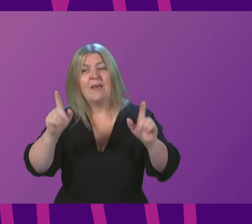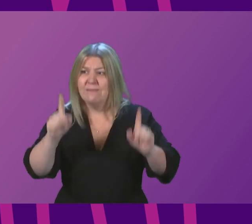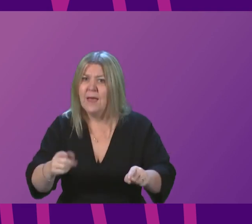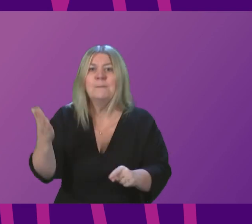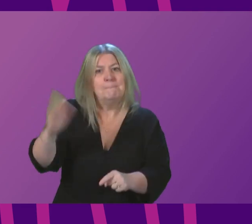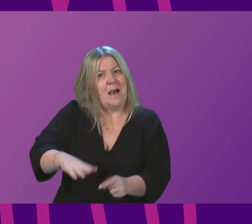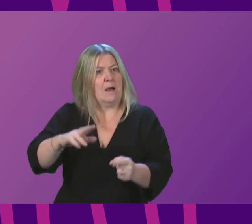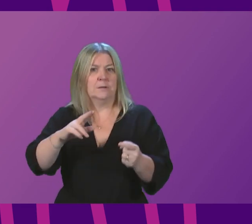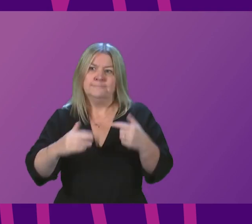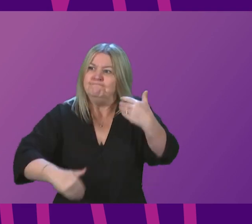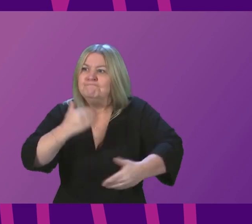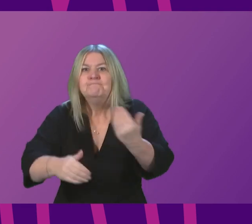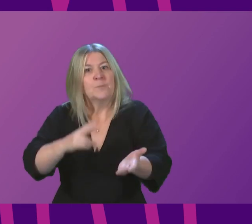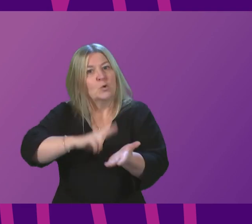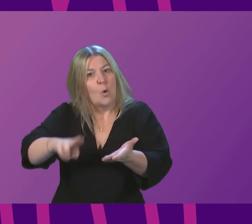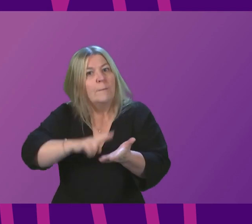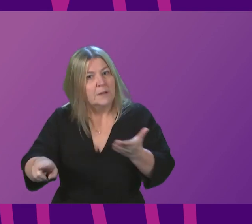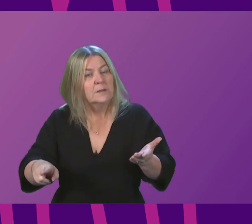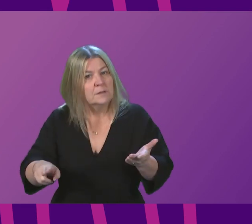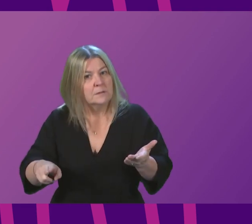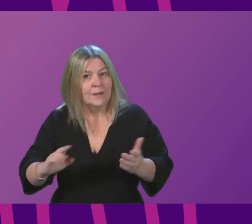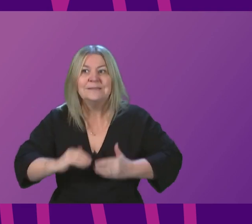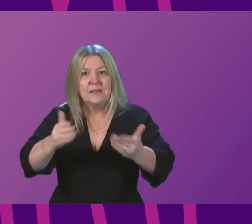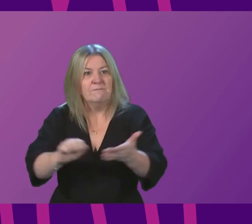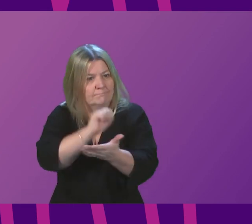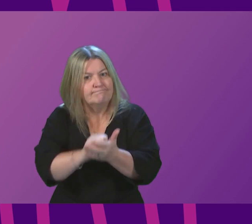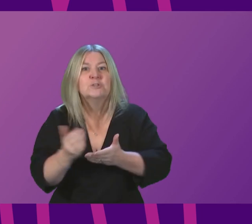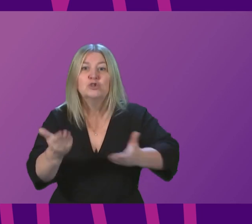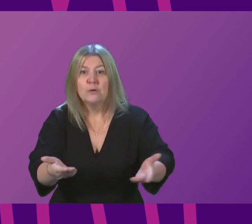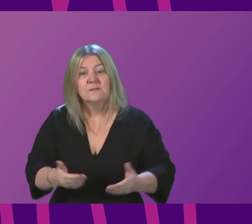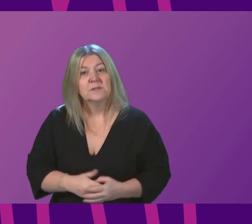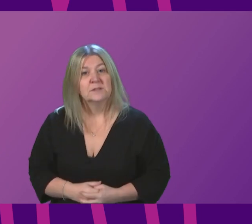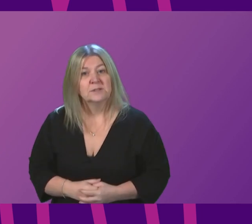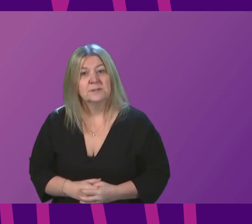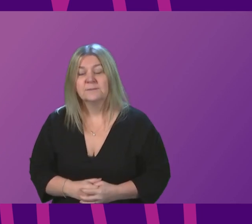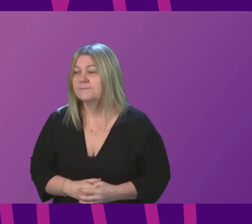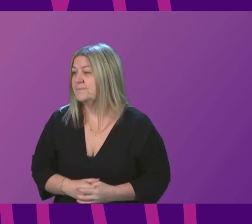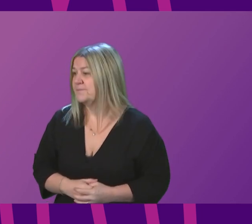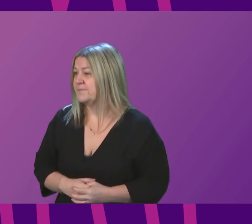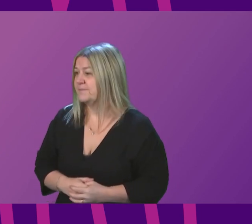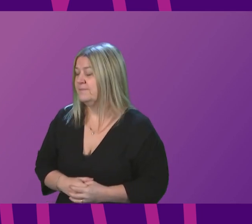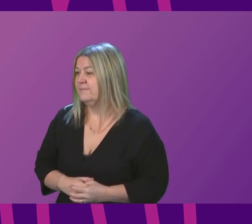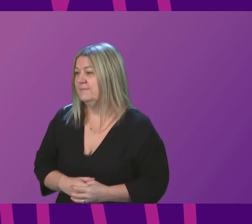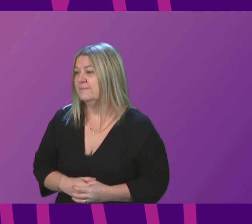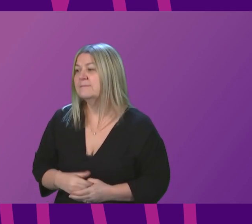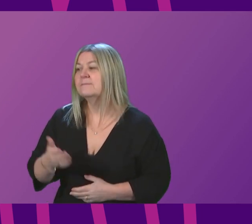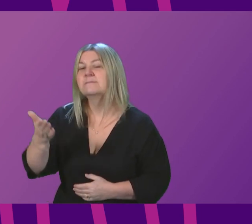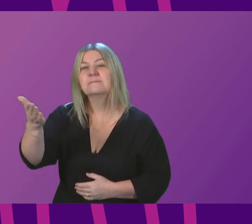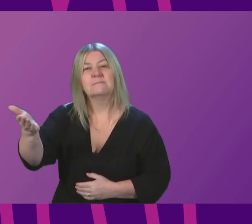to deliver the services that patients across Scotland need and deserve. We move to supplementary questions.